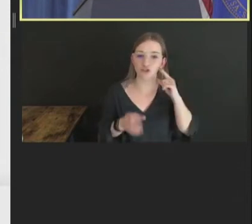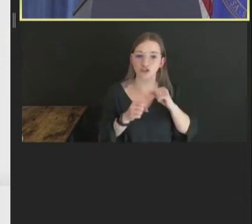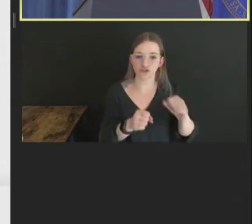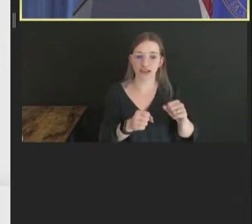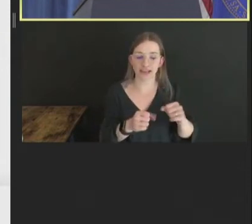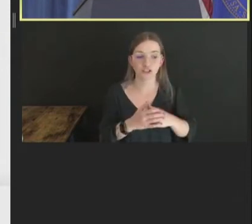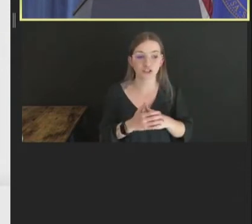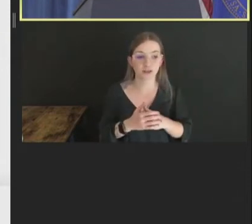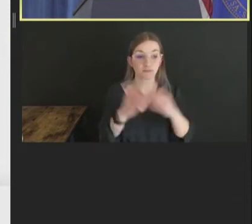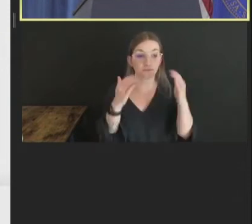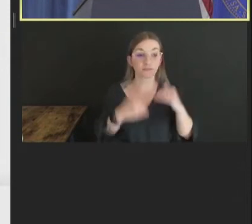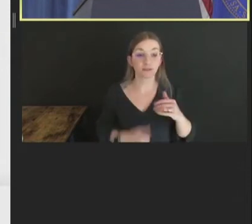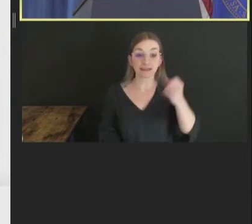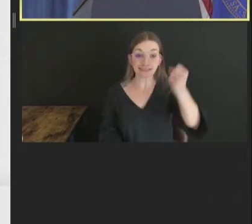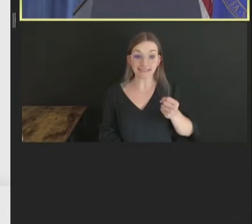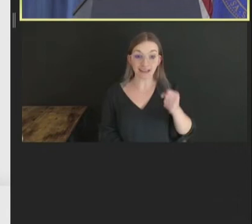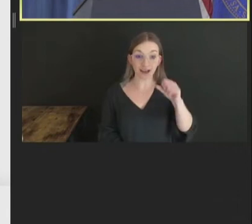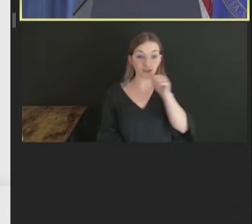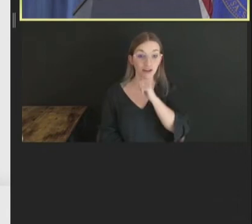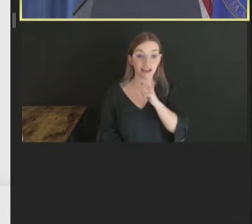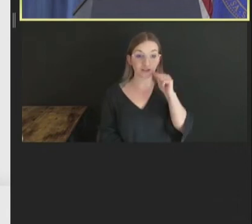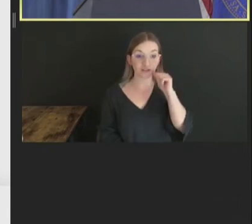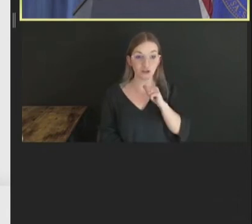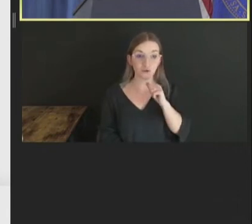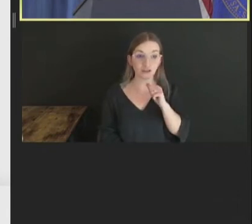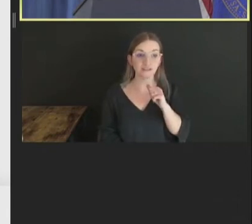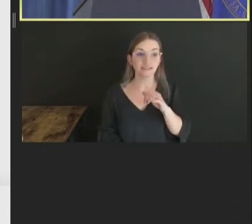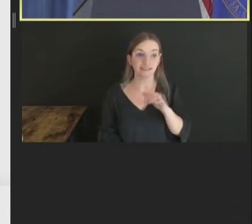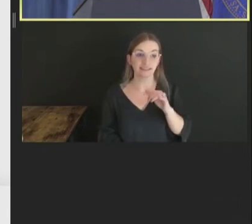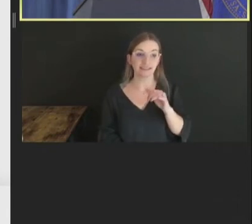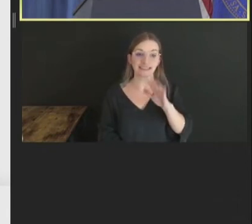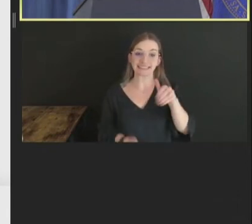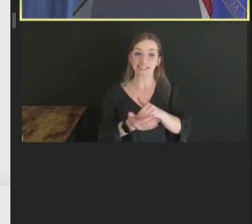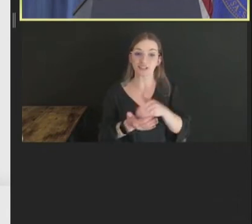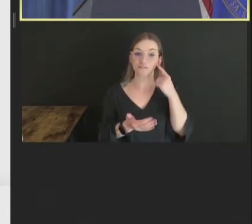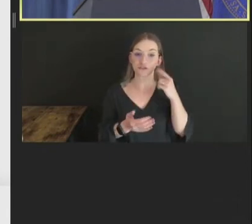University of Arizona Center for Rural Health had its own mobile vaccine program -- separate,